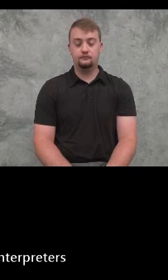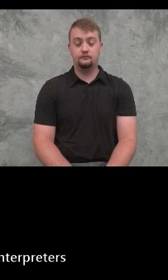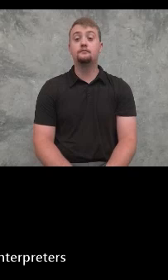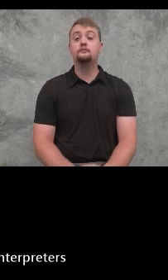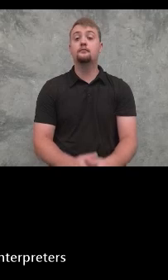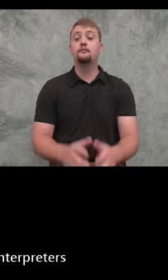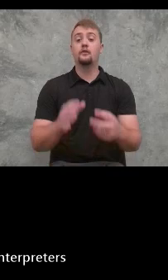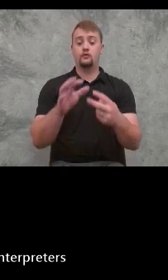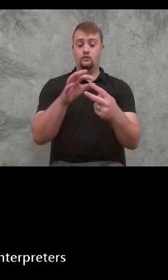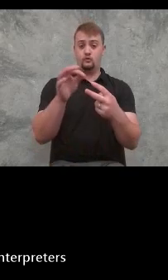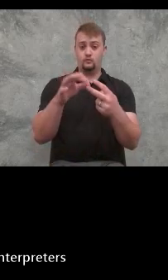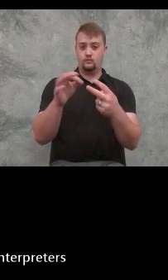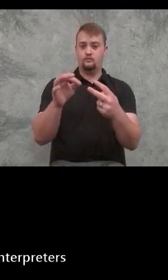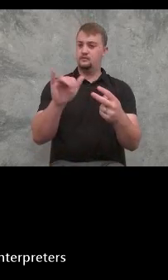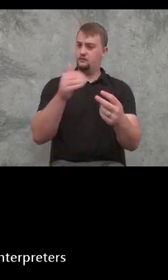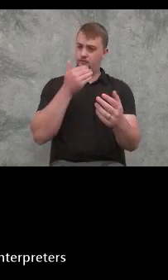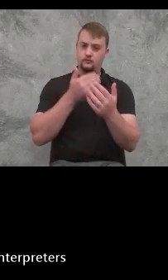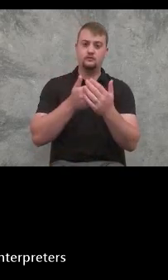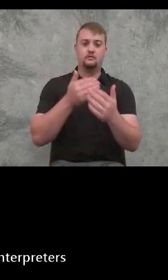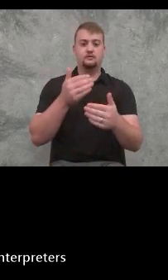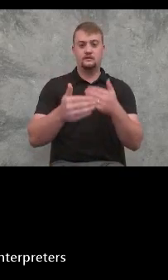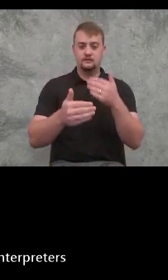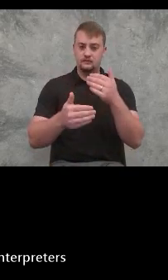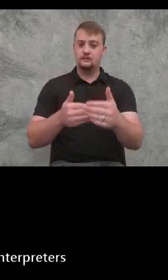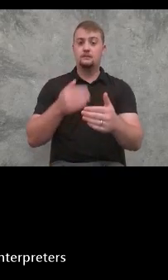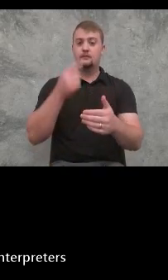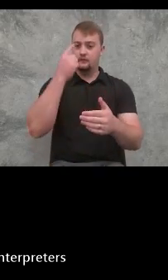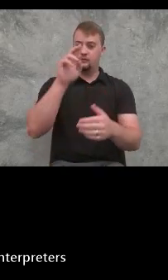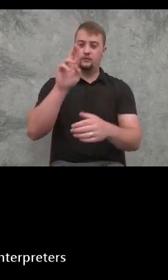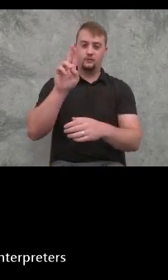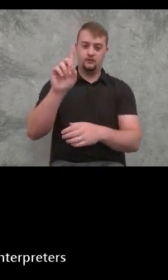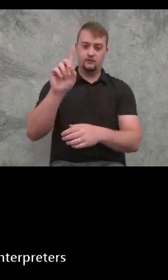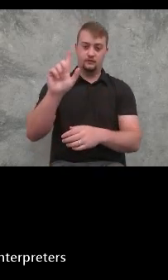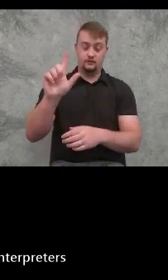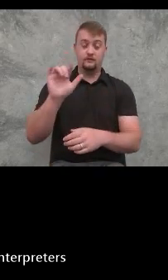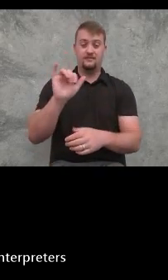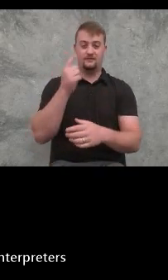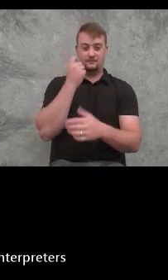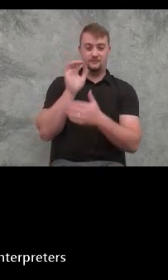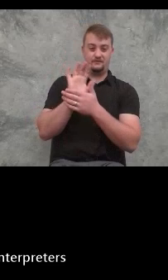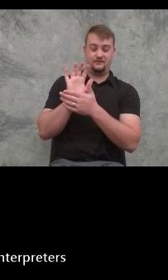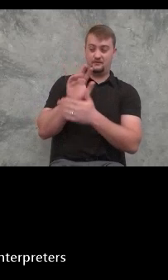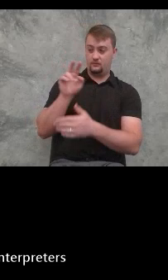Choice is a great step in using UDL. In the video we just watched, the teacher models